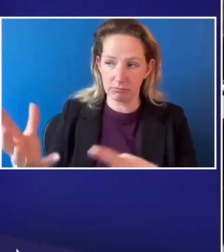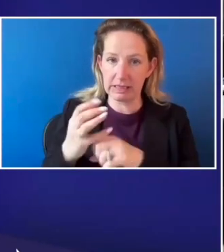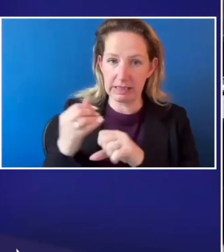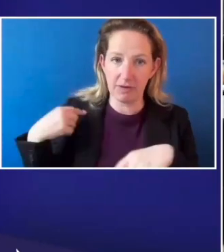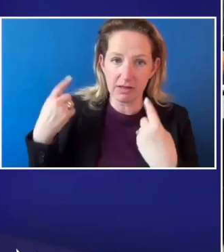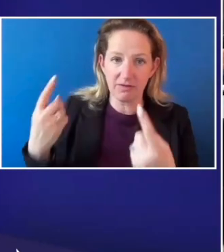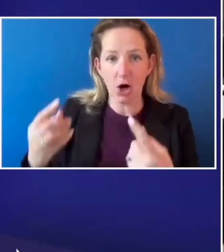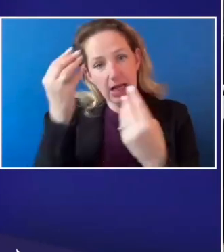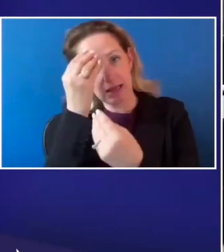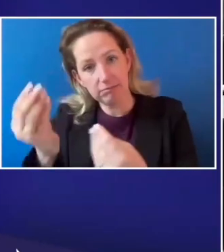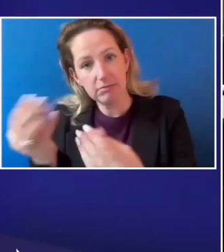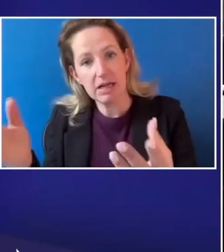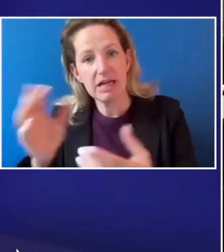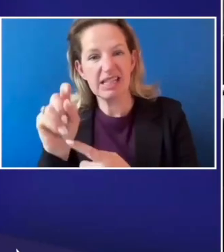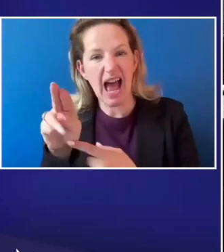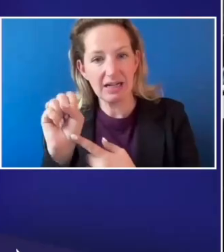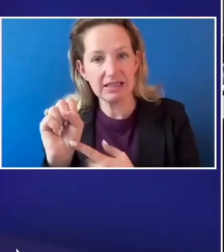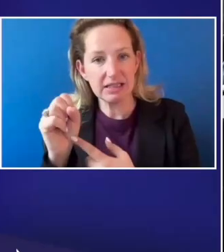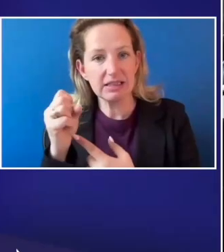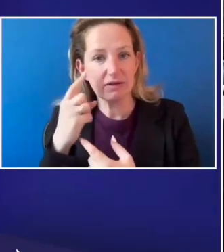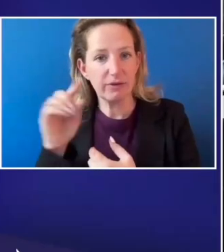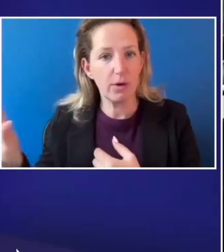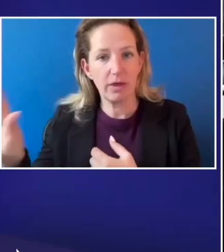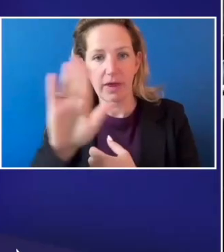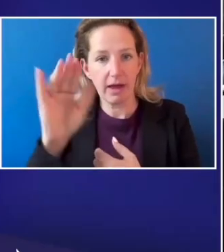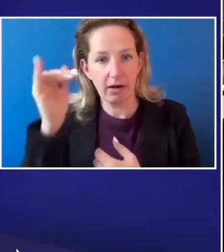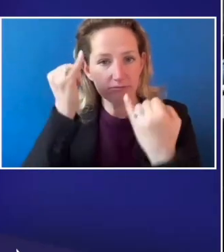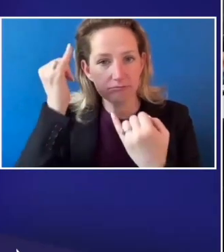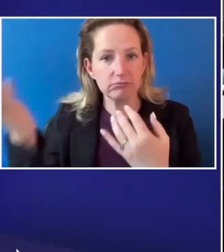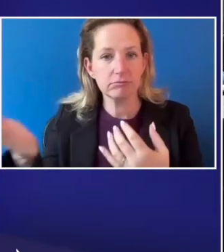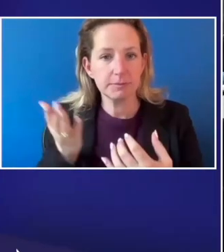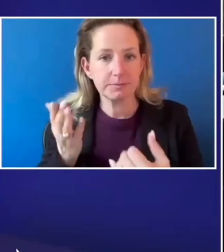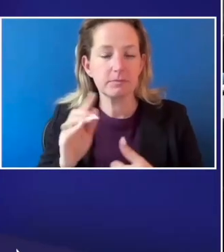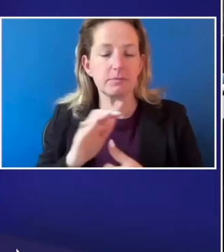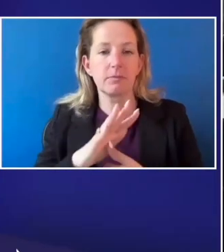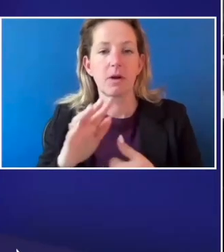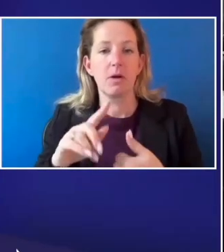resolution, and then when we are done, with that, which shouldn't take that long.